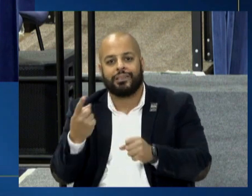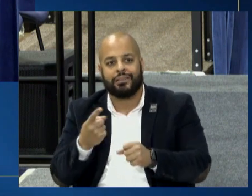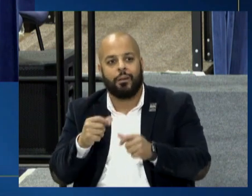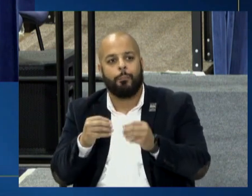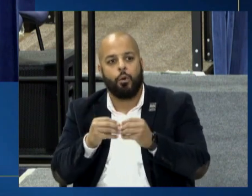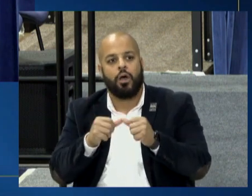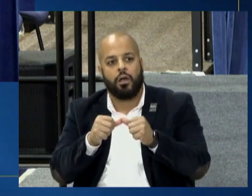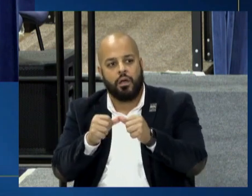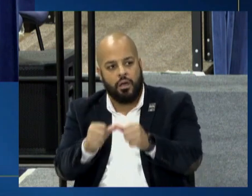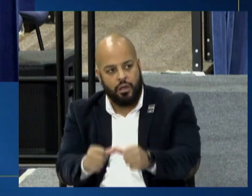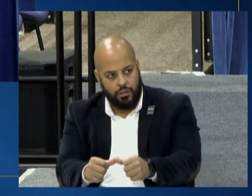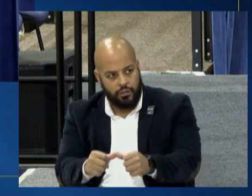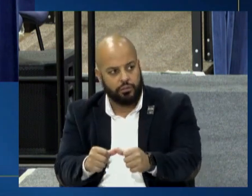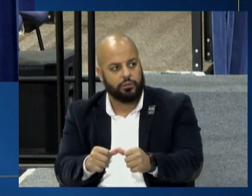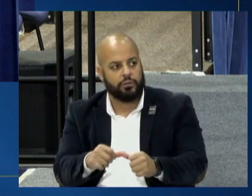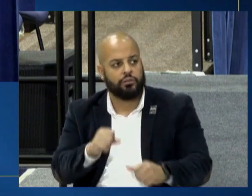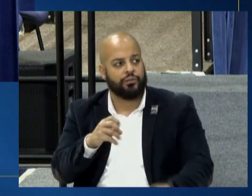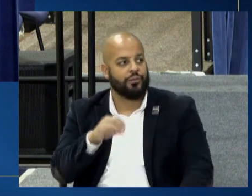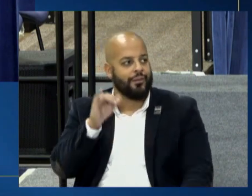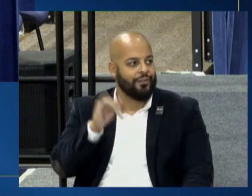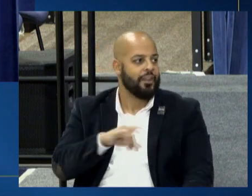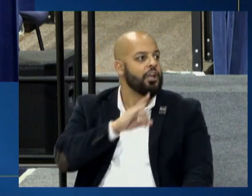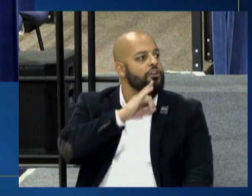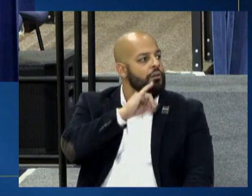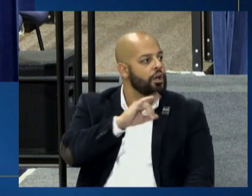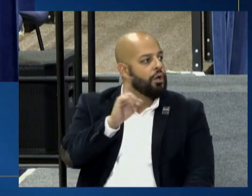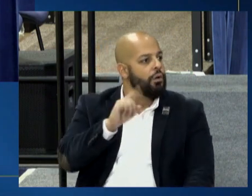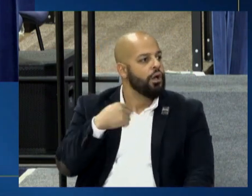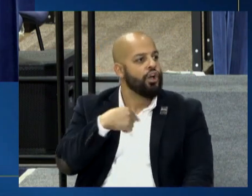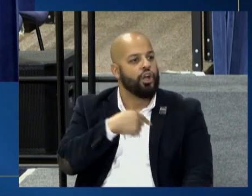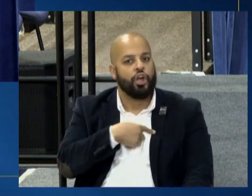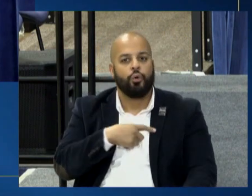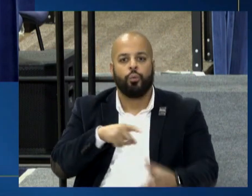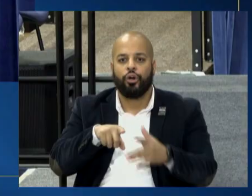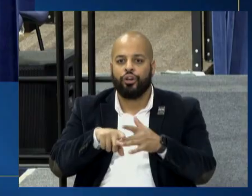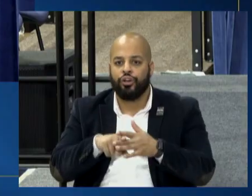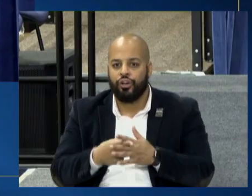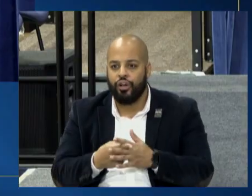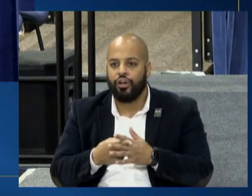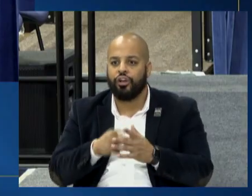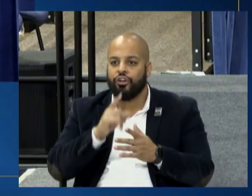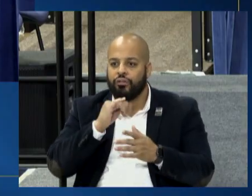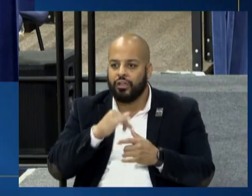the commercial market. And so, that's really where we start to formulate our initiatives.